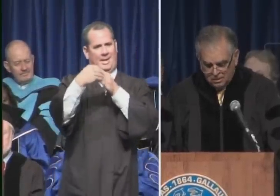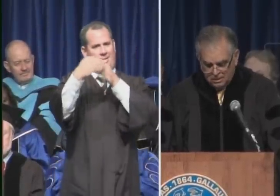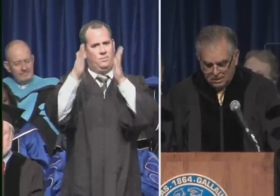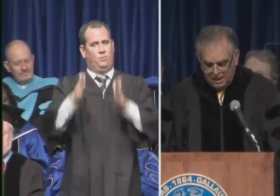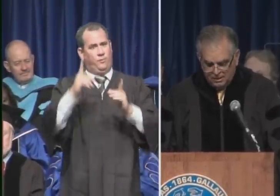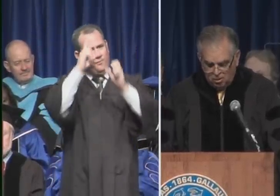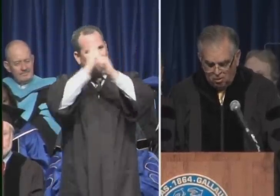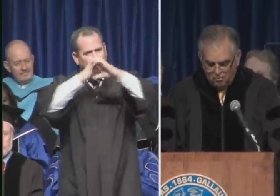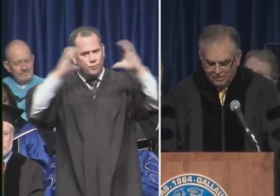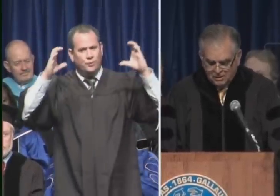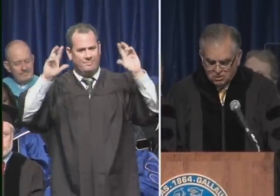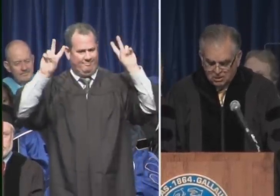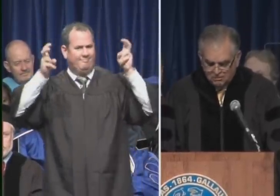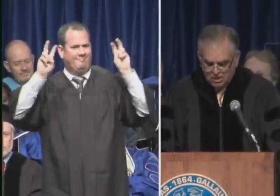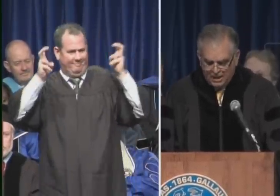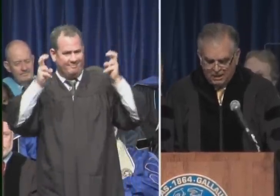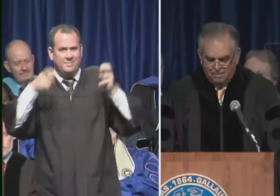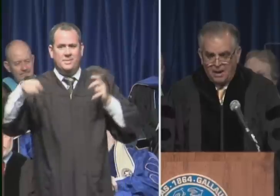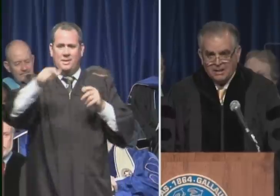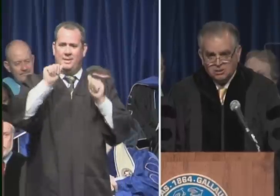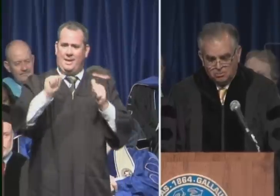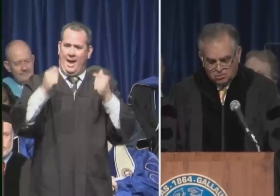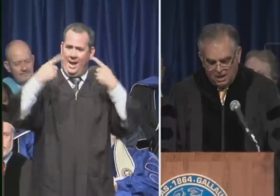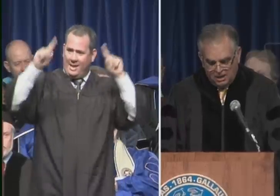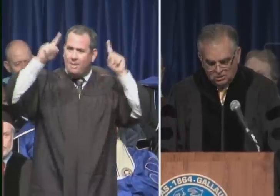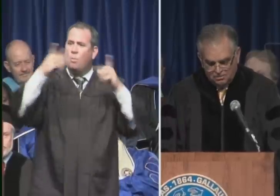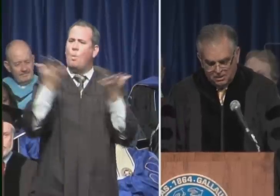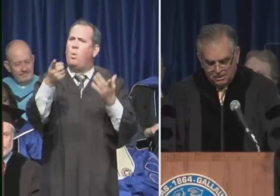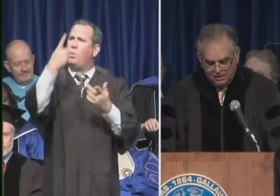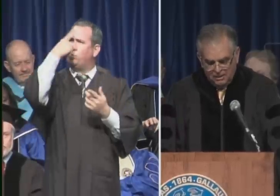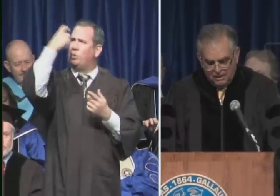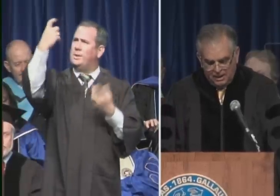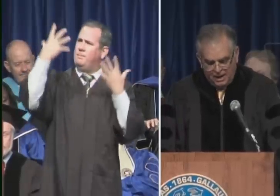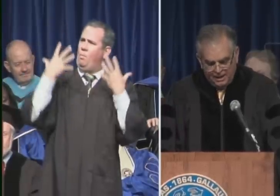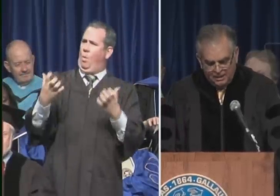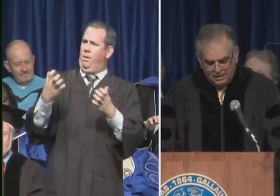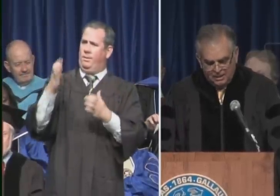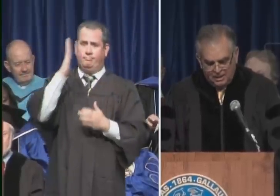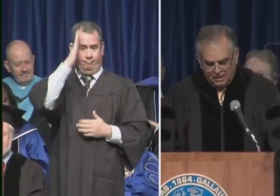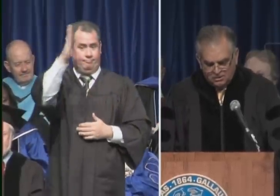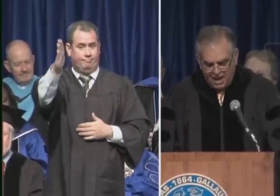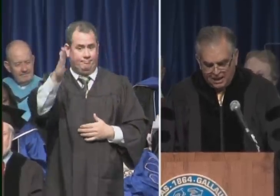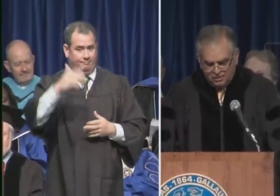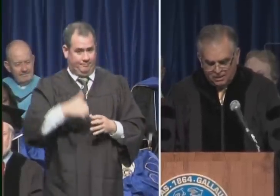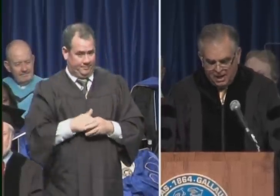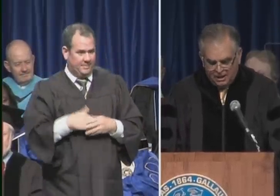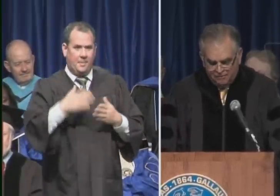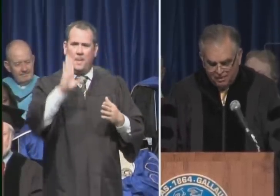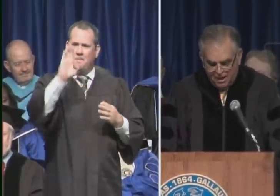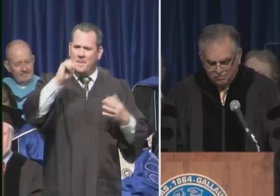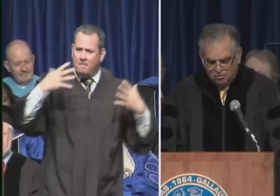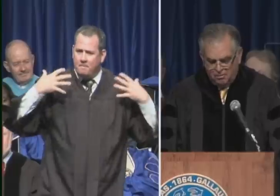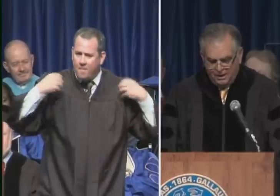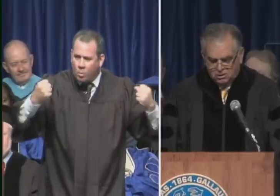I know this seems like an impossible challenge, and exactly the kind of task you might expect